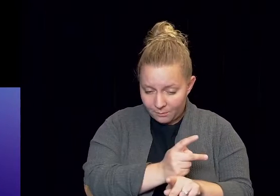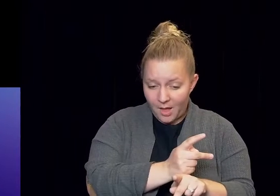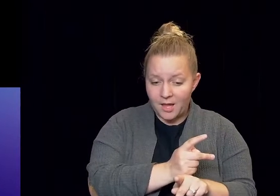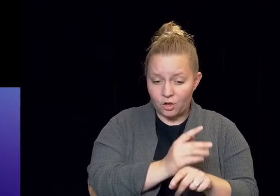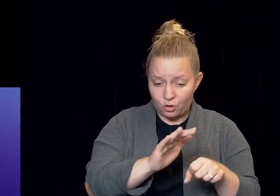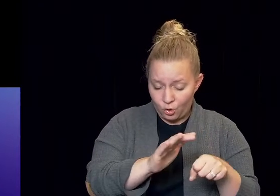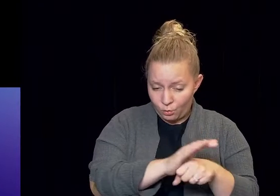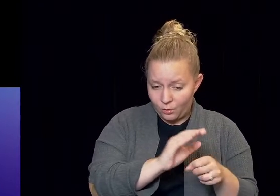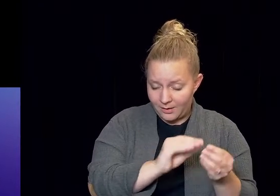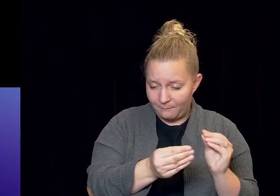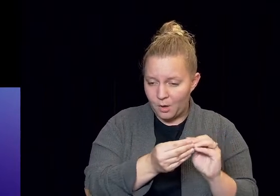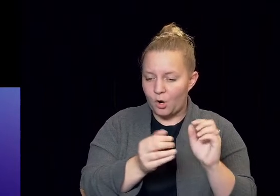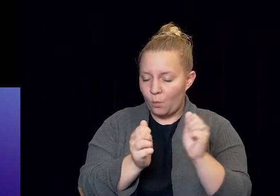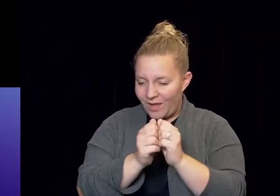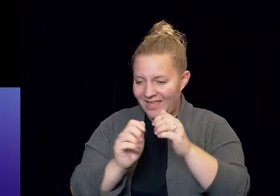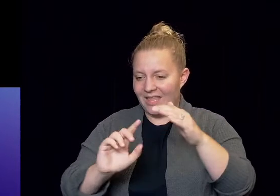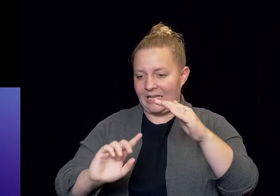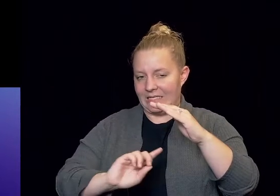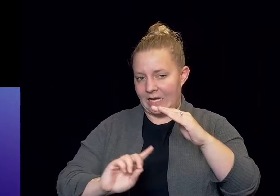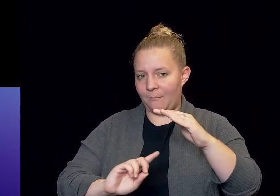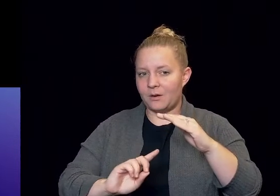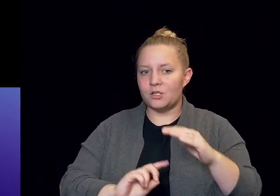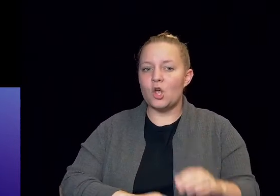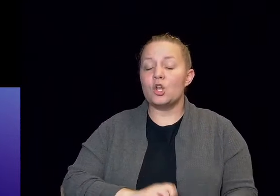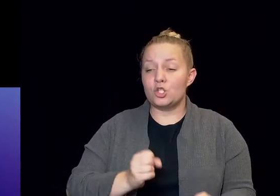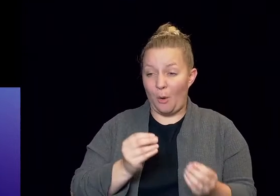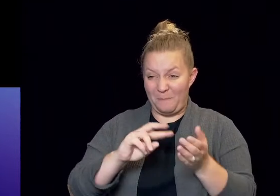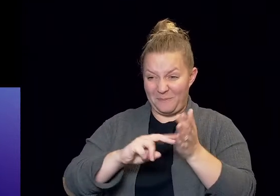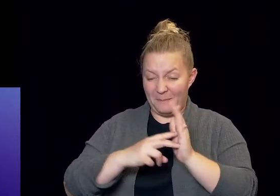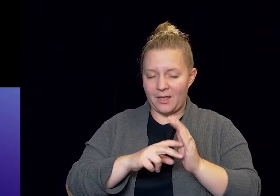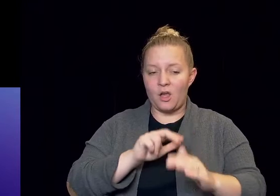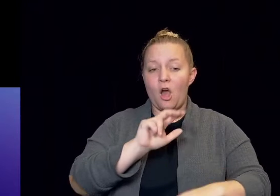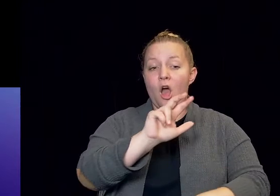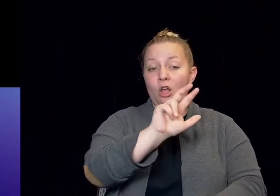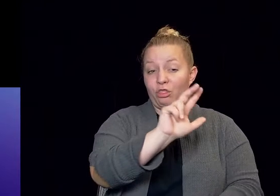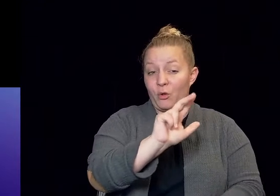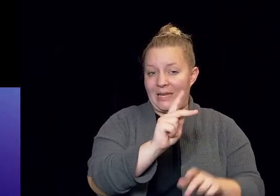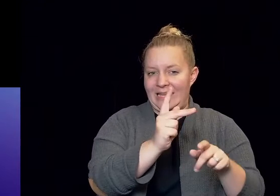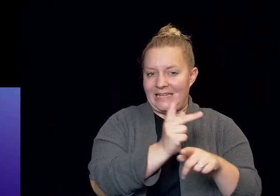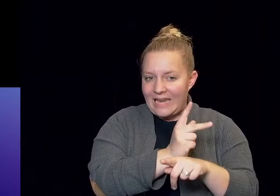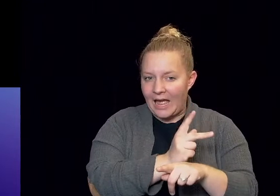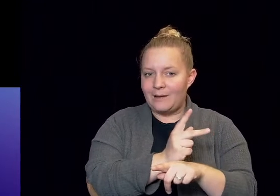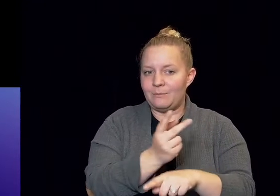put a little times right there. So, 3 times 2. And then, I'm going to plus that 1. So, notice that I